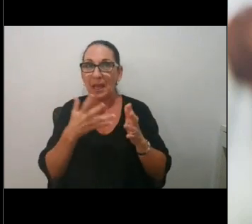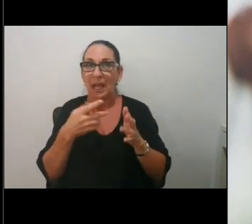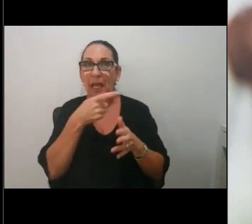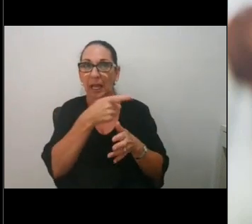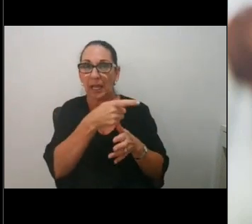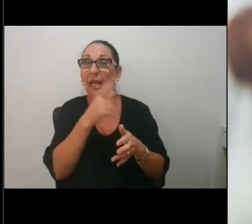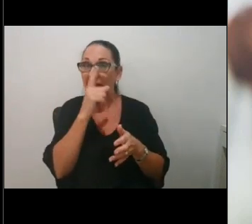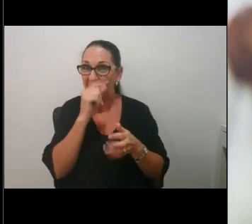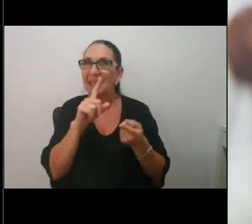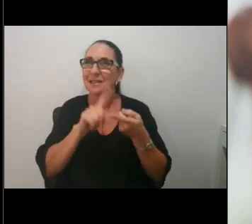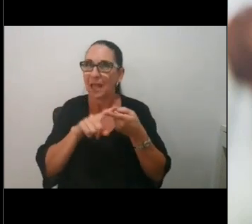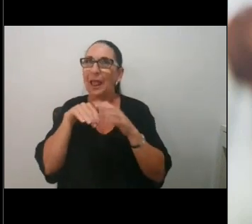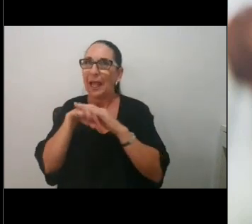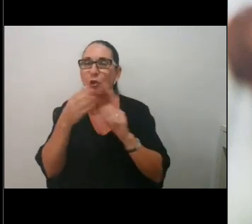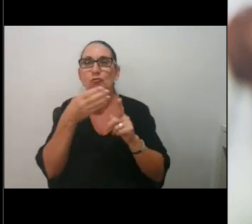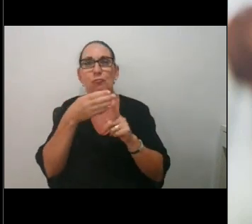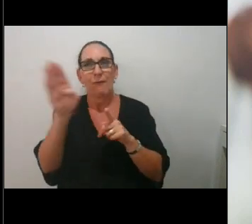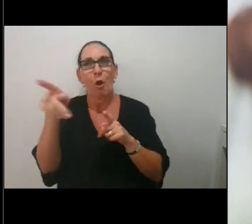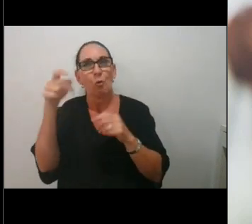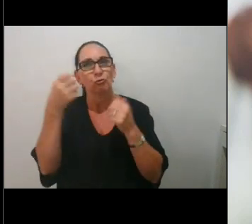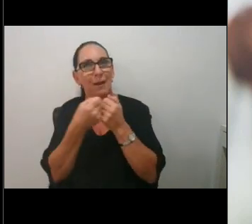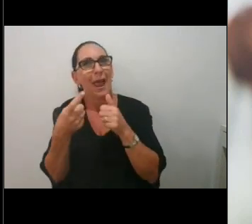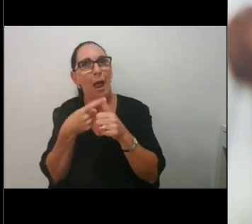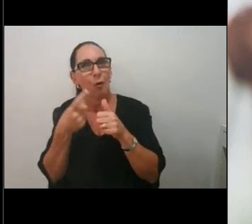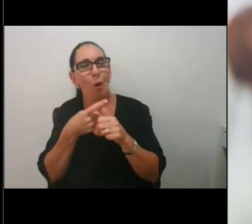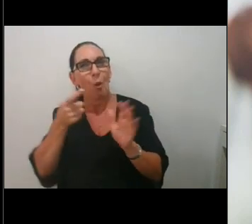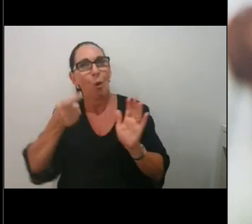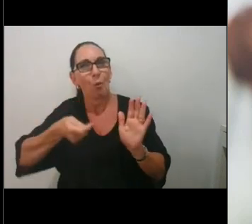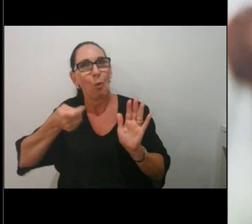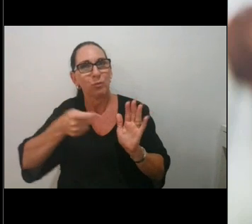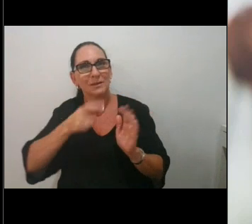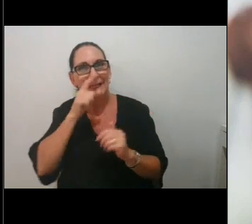can be referred to the Drug and Alcohol Court and you would have seen on that slide that I referred